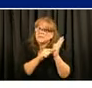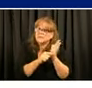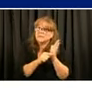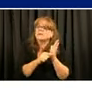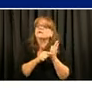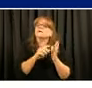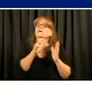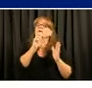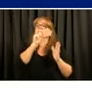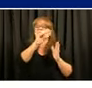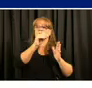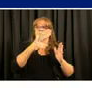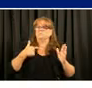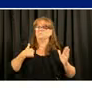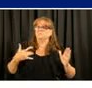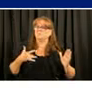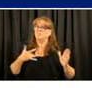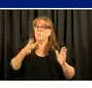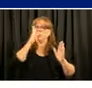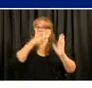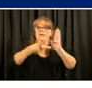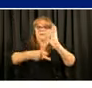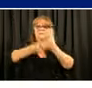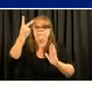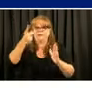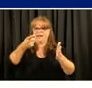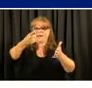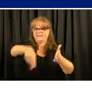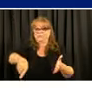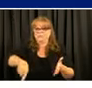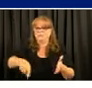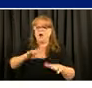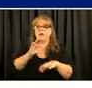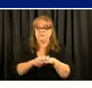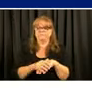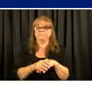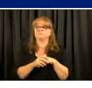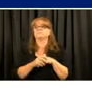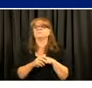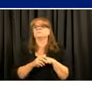so transitioning so back one slide please i'm transitioning to some of our modeling data